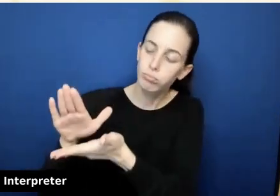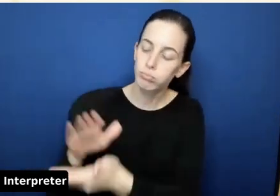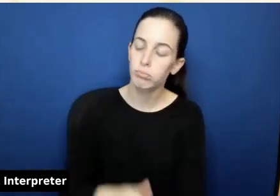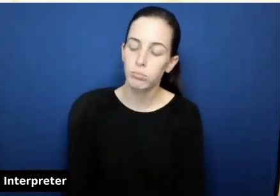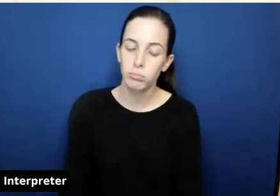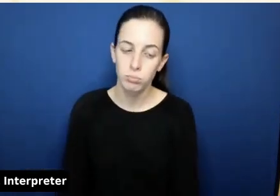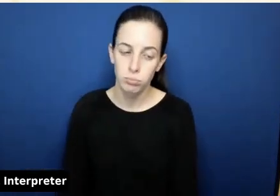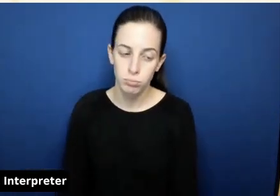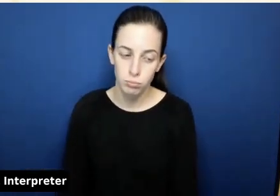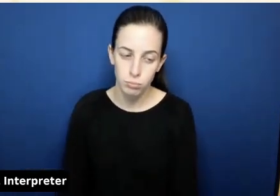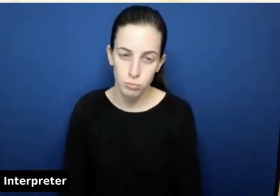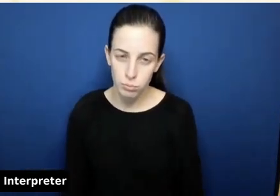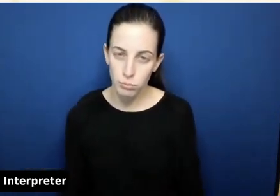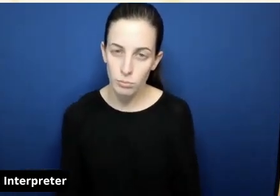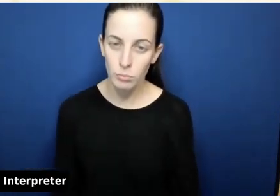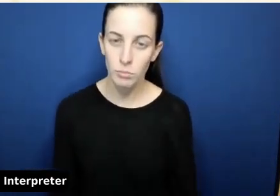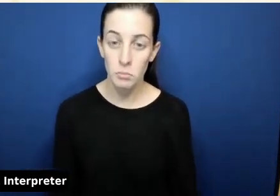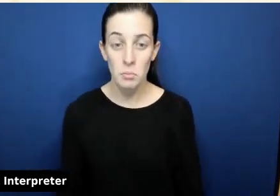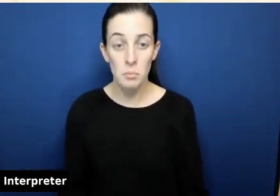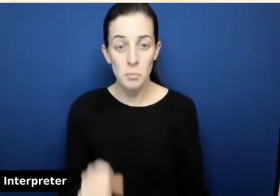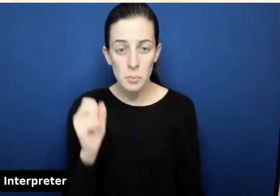Thank you, Rashmi. One more question.